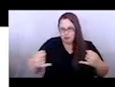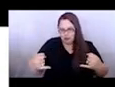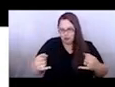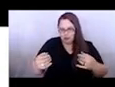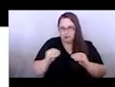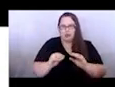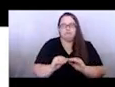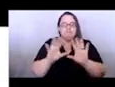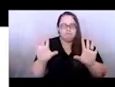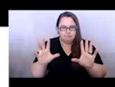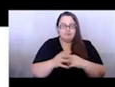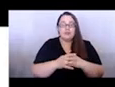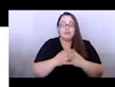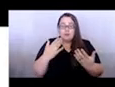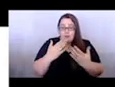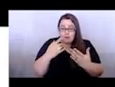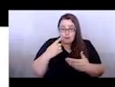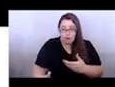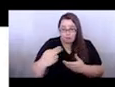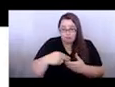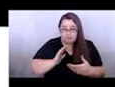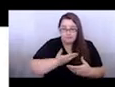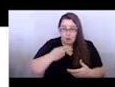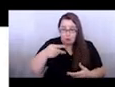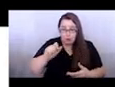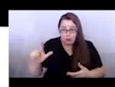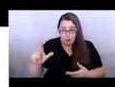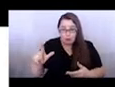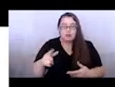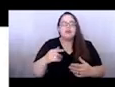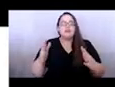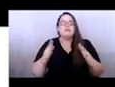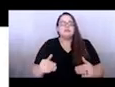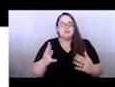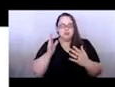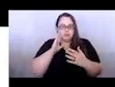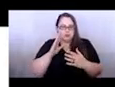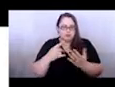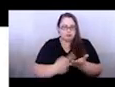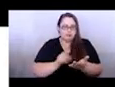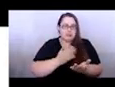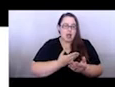So we want to thank you all for participating in our poll. And I would like to move on to our objectives for this webinar.